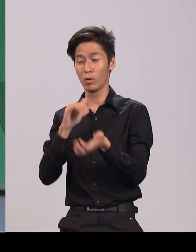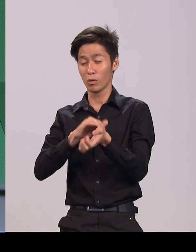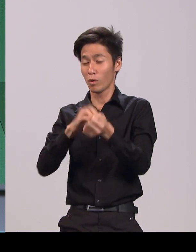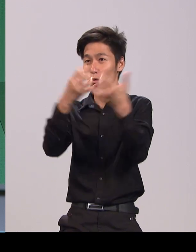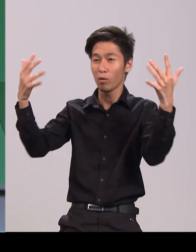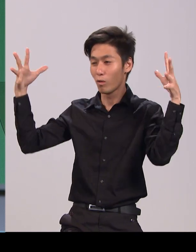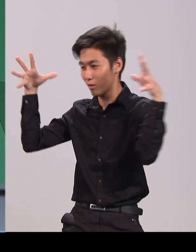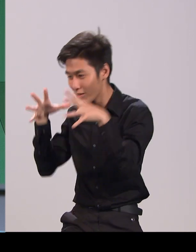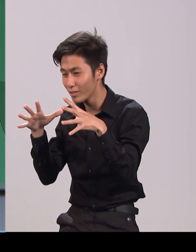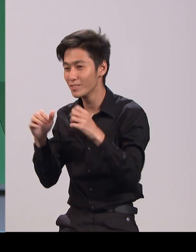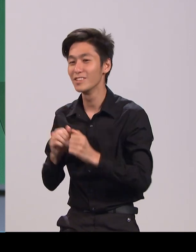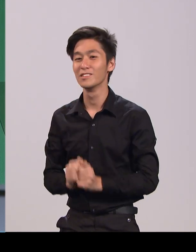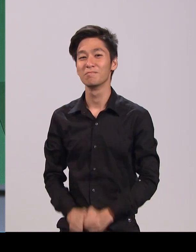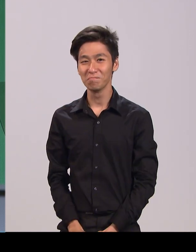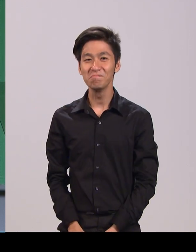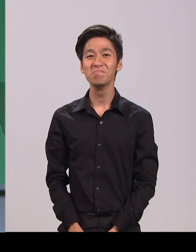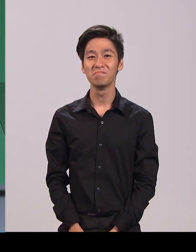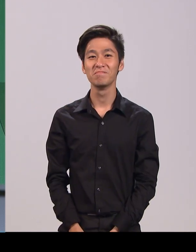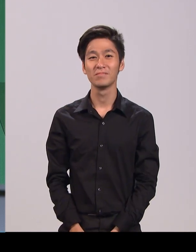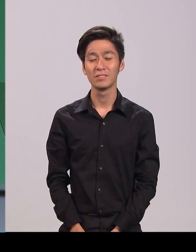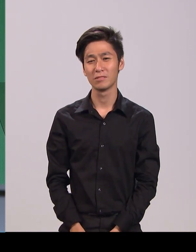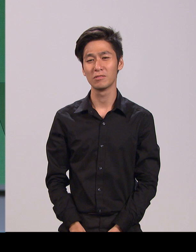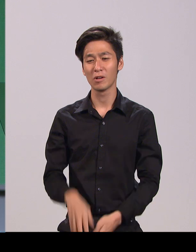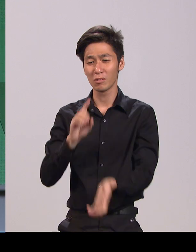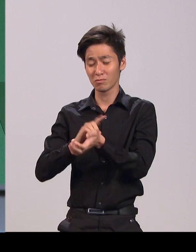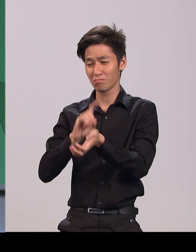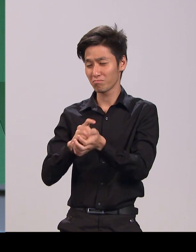They think I am alright but anyway, I am going to have a full checkup after this.